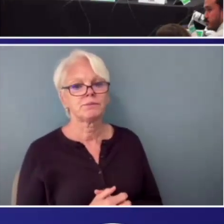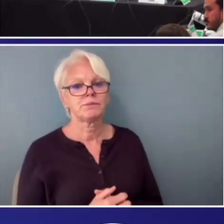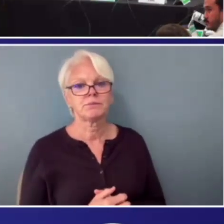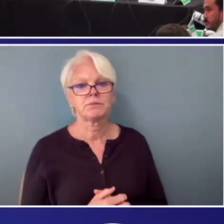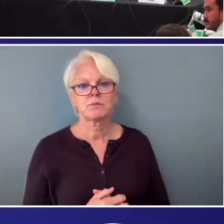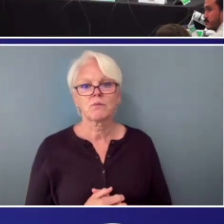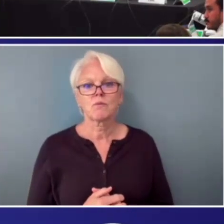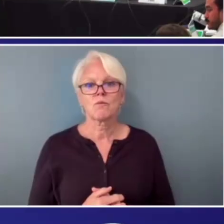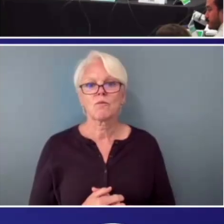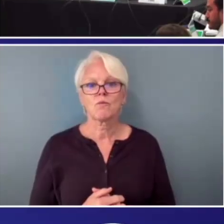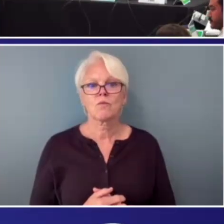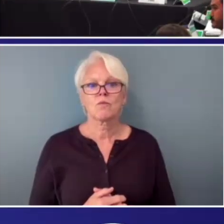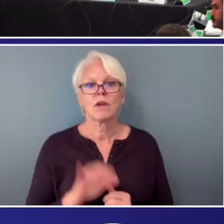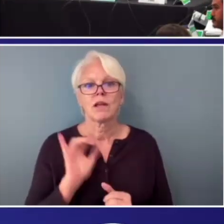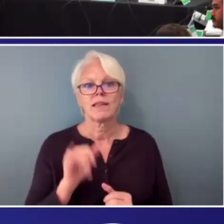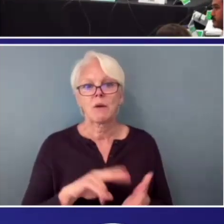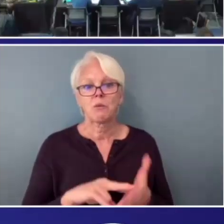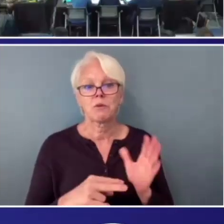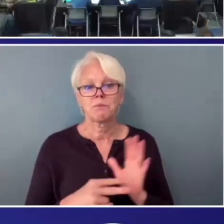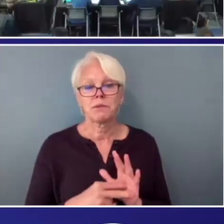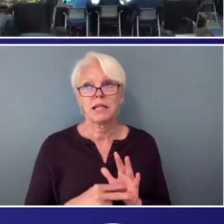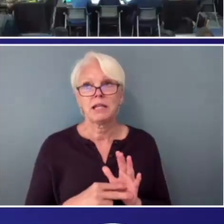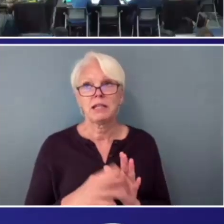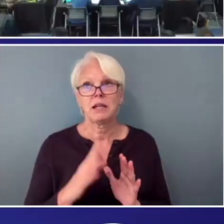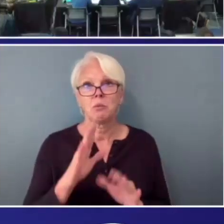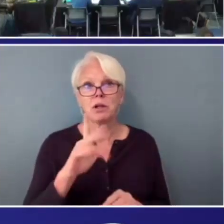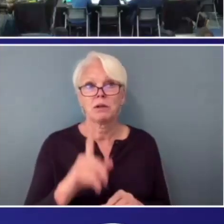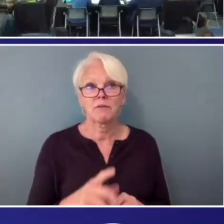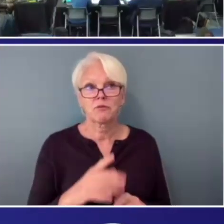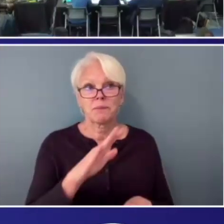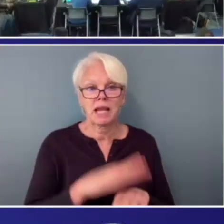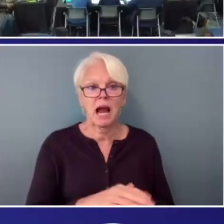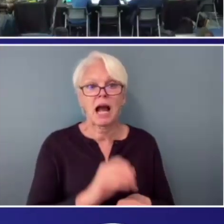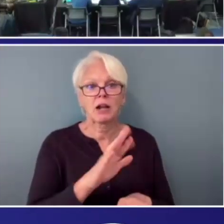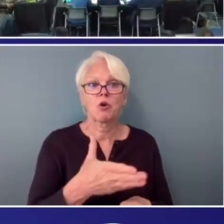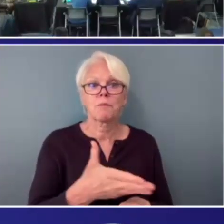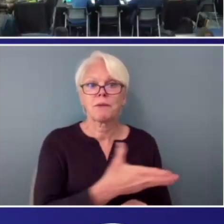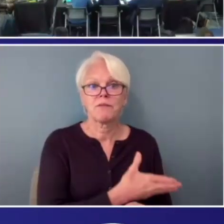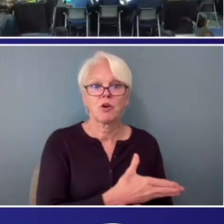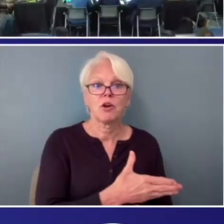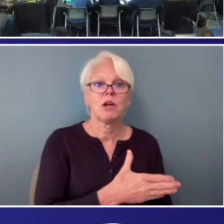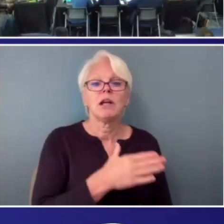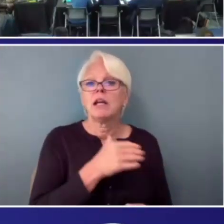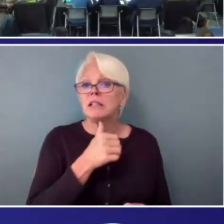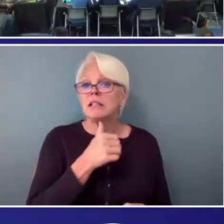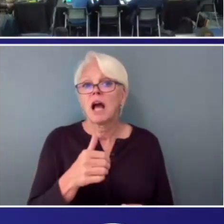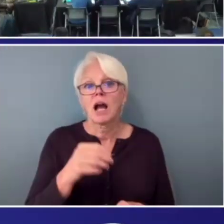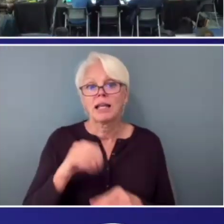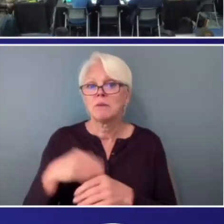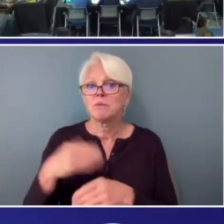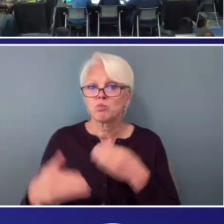So that would mean we would have to have it on or before. So it's not a payment that's in process because the way --